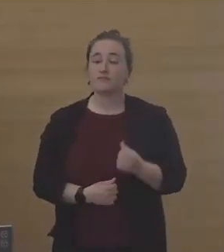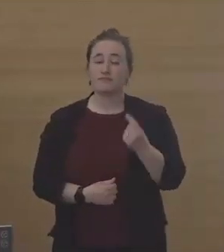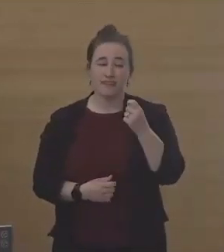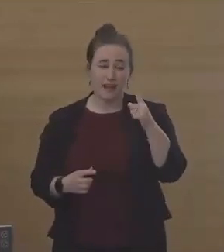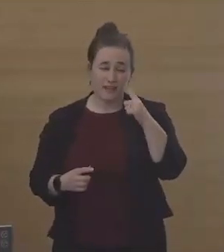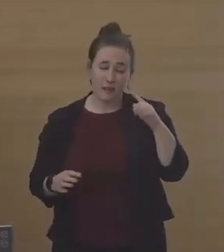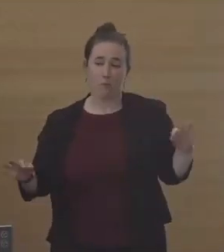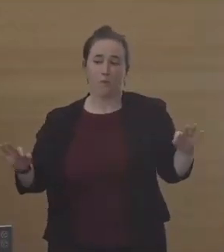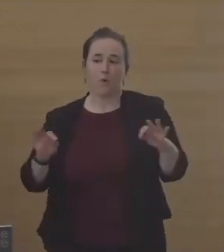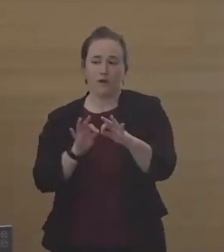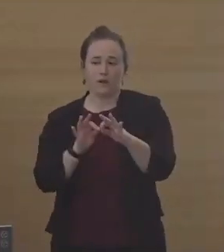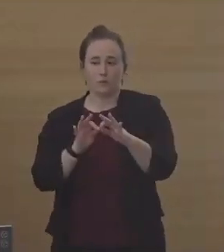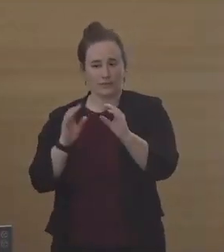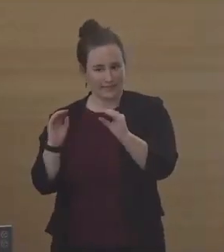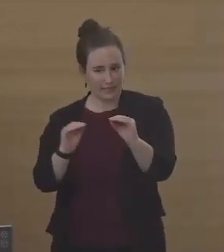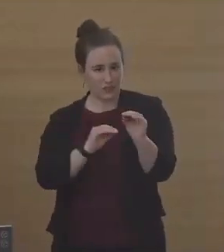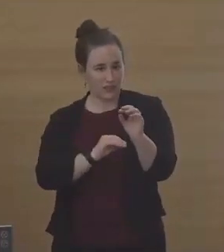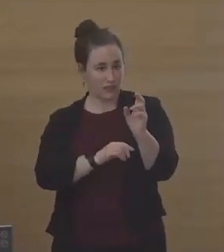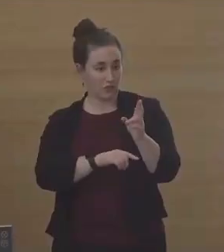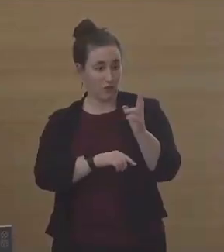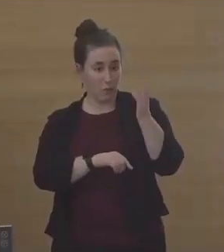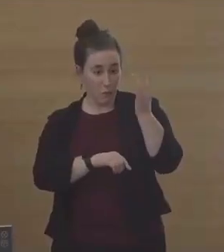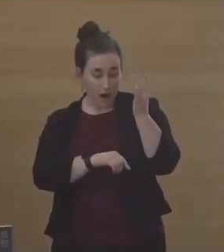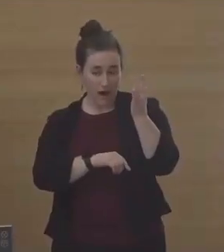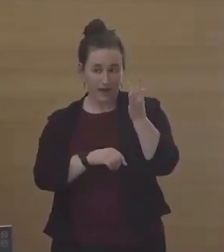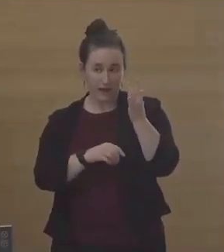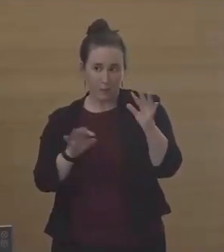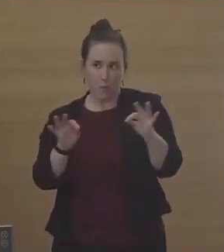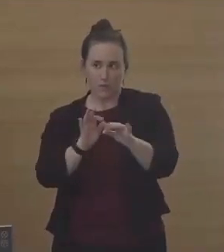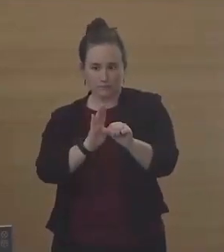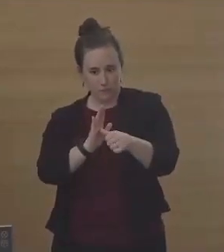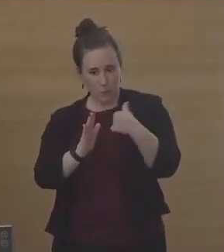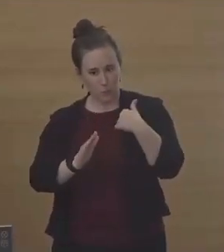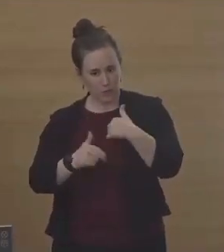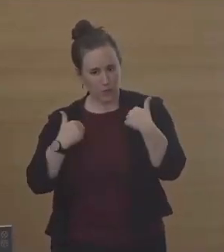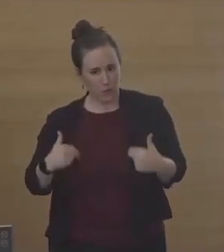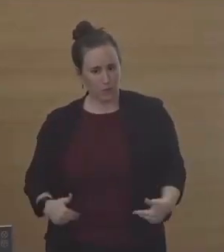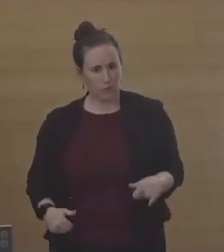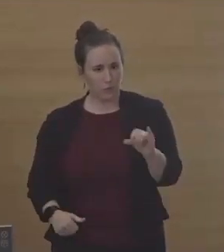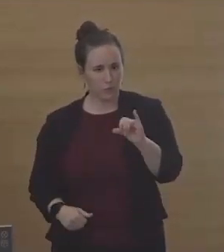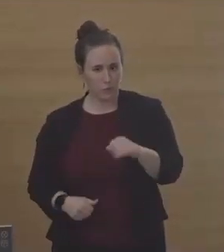so people know that we are human too and deserve the rights. Making sure people with